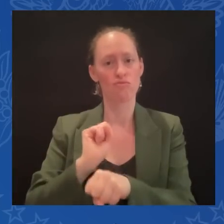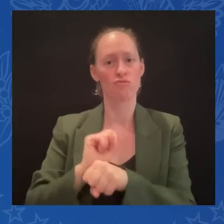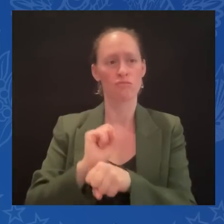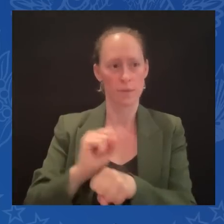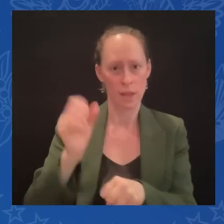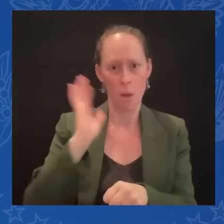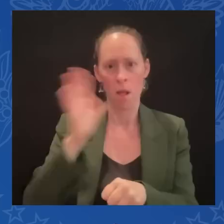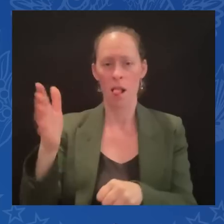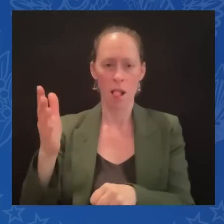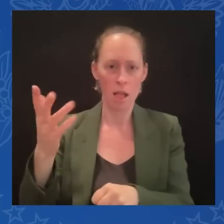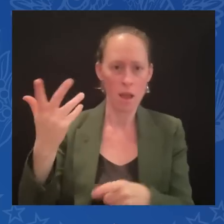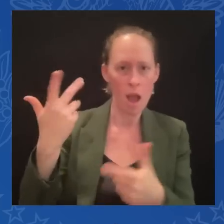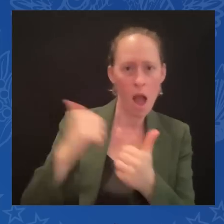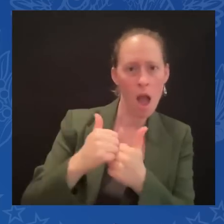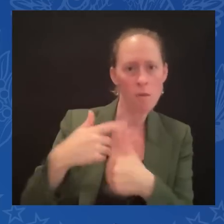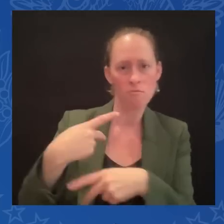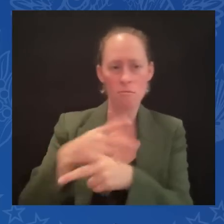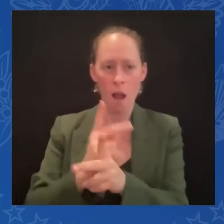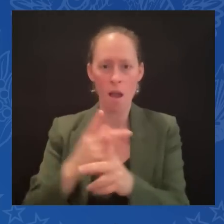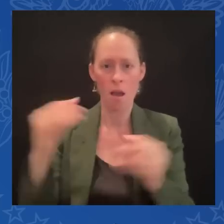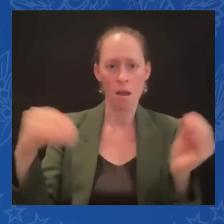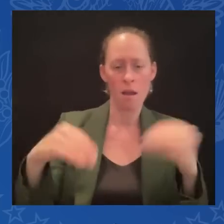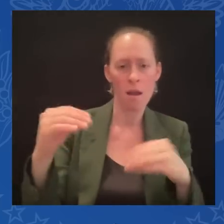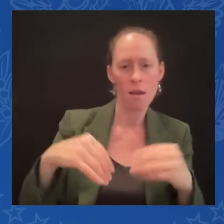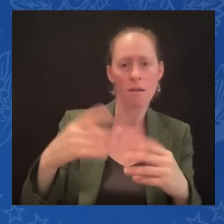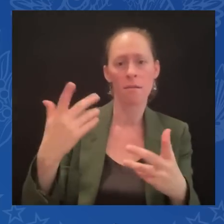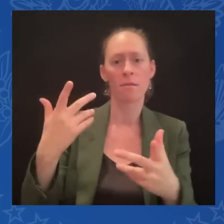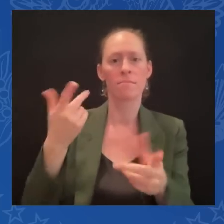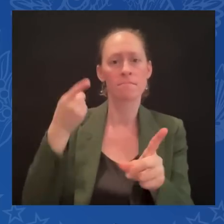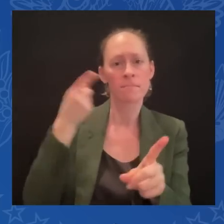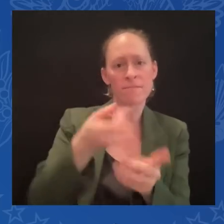that will be recycled by companies like Cirba Solutions,